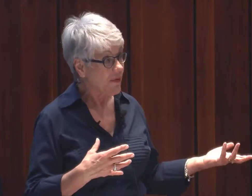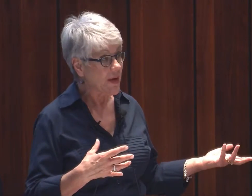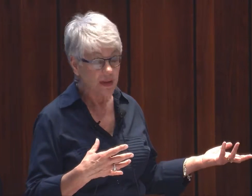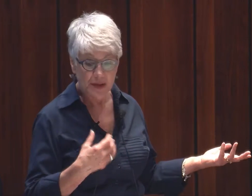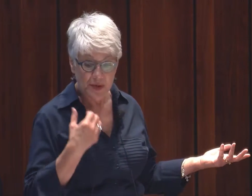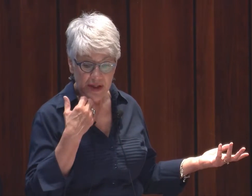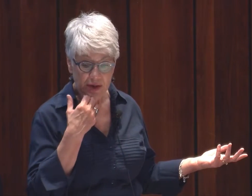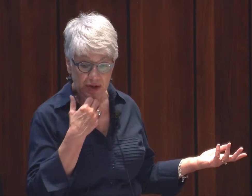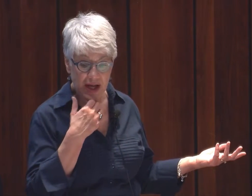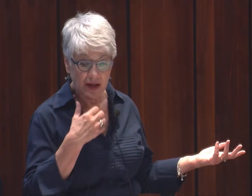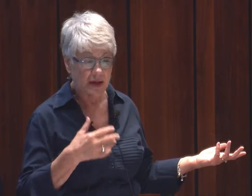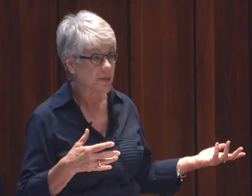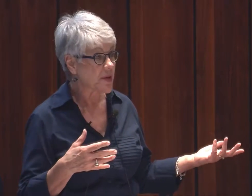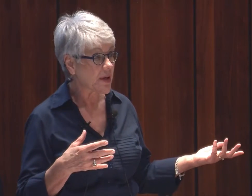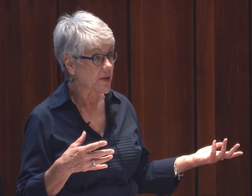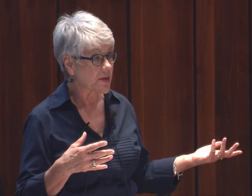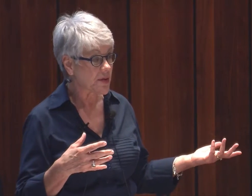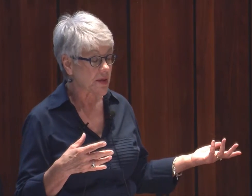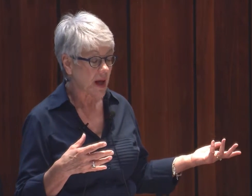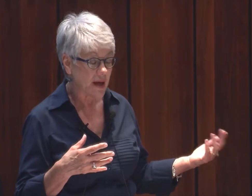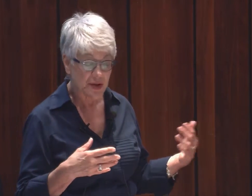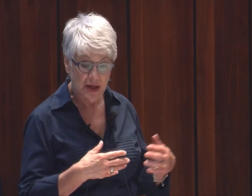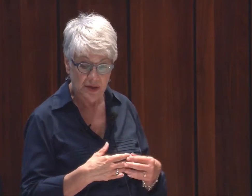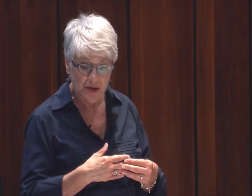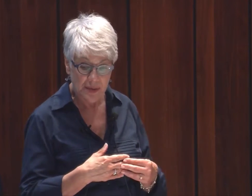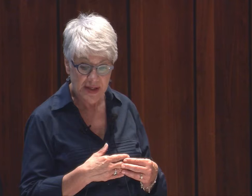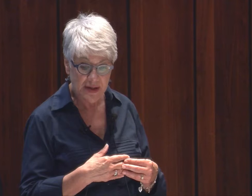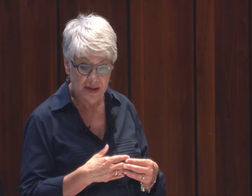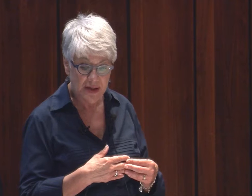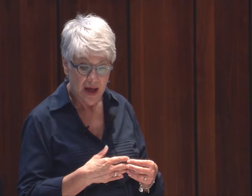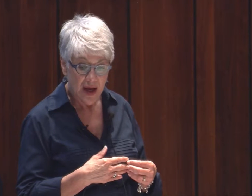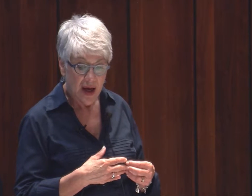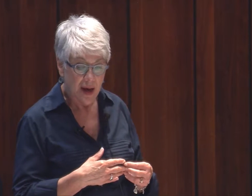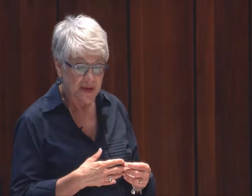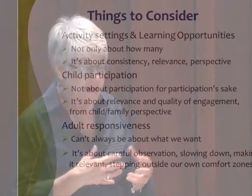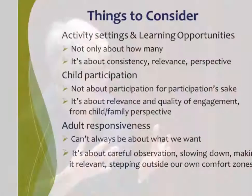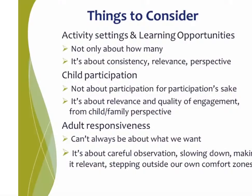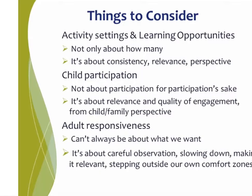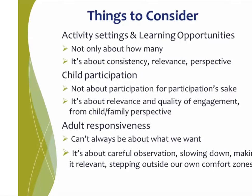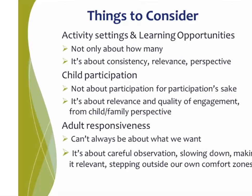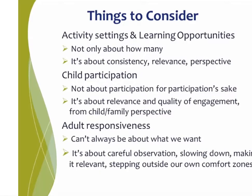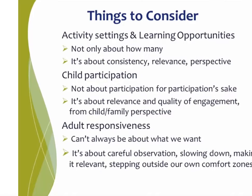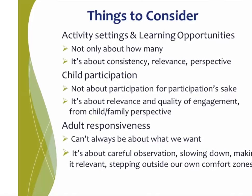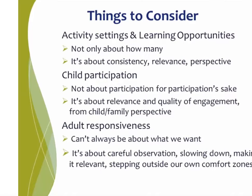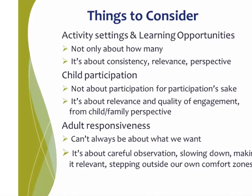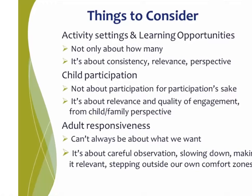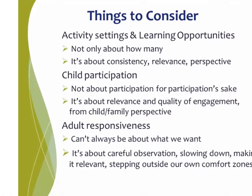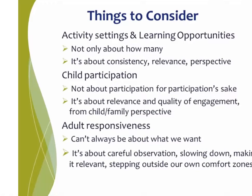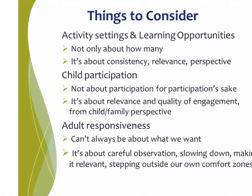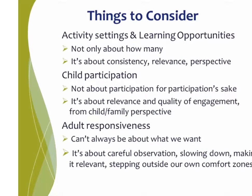fit this particular child in this particular child's circumstances. It's not about how many opportunities. It's about